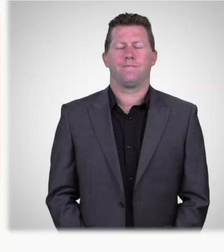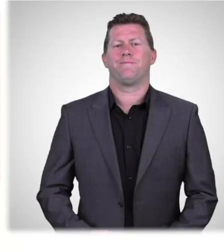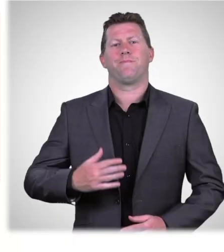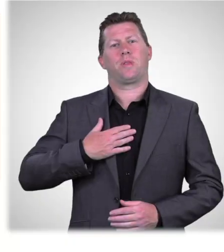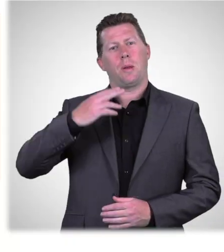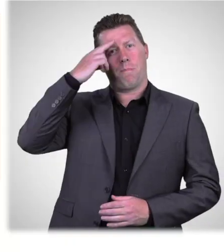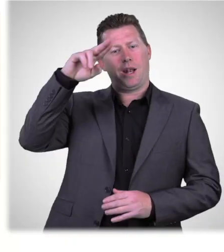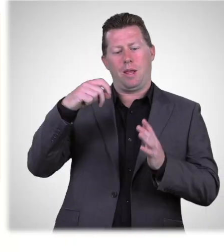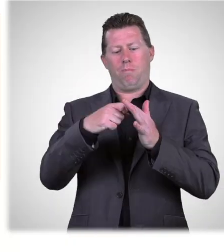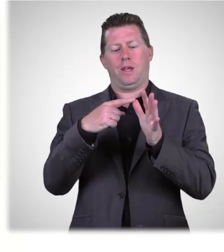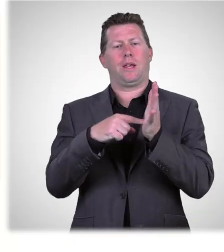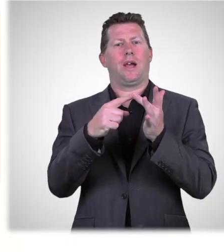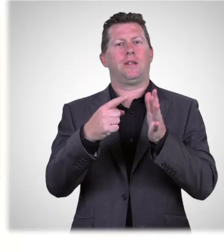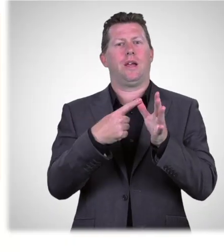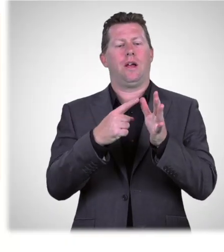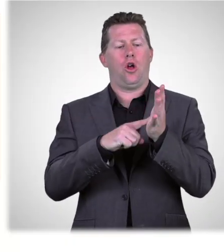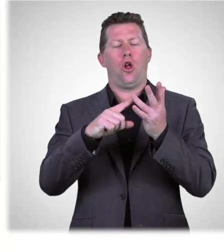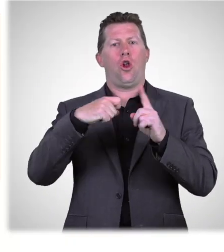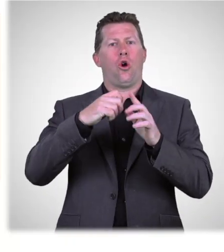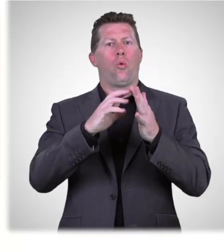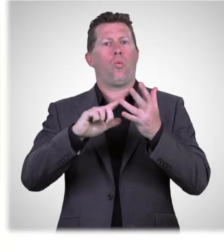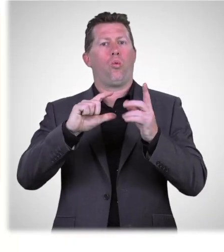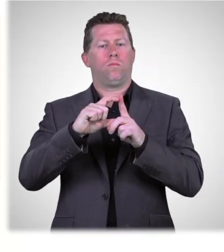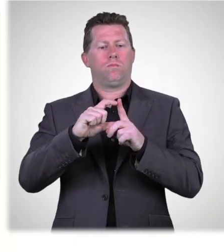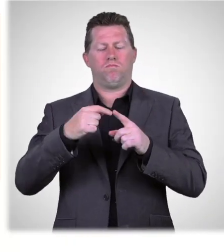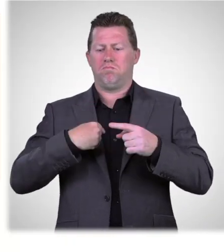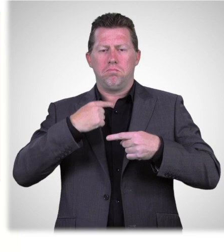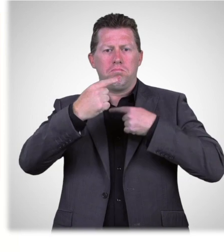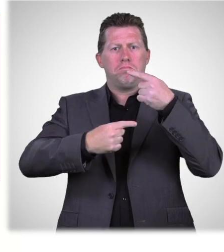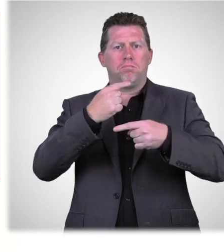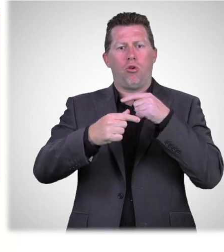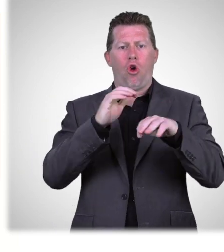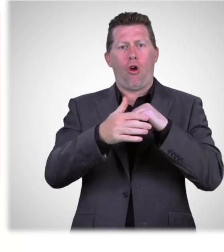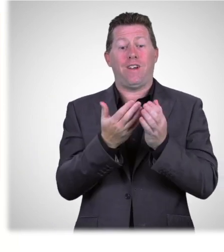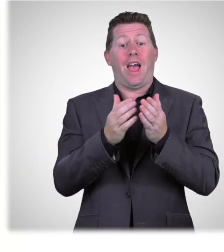My name is Katia Lockwood and today I am presenting the application of Universal